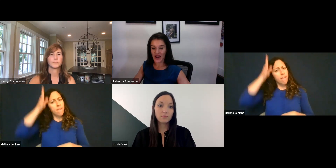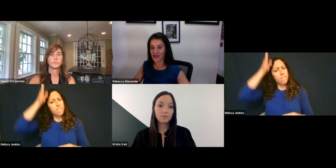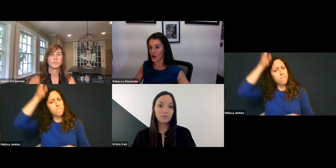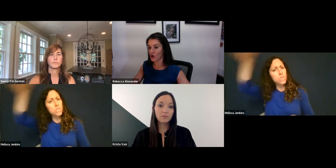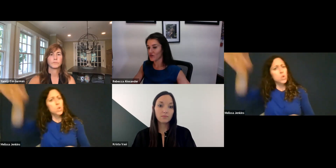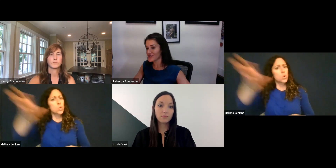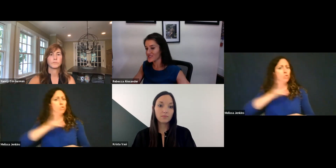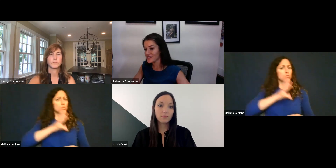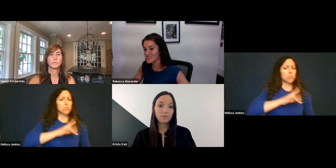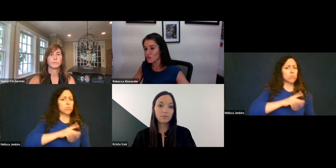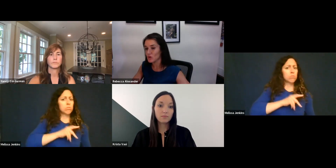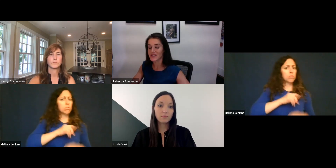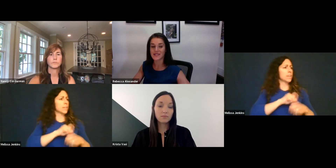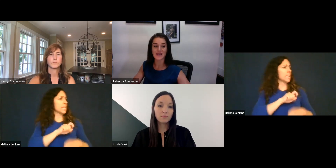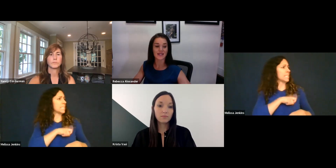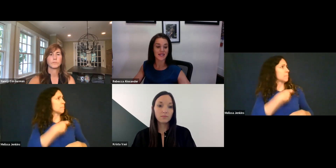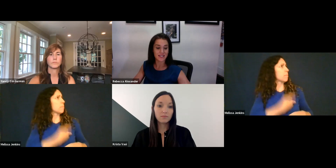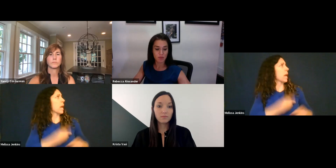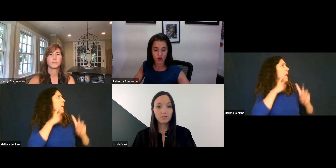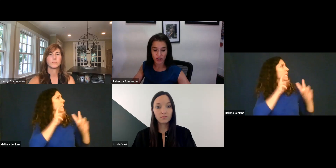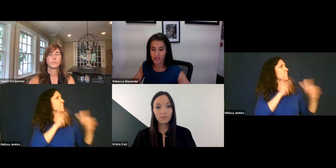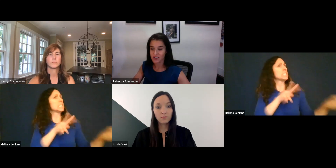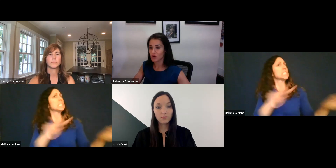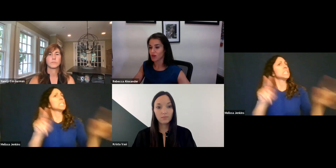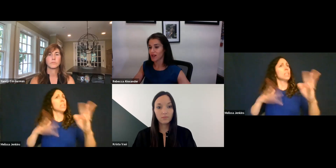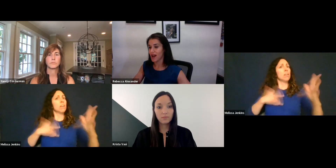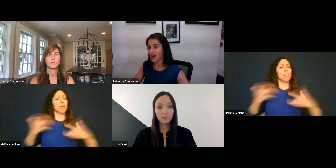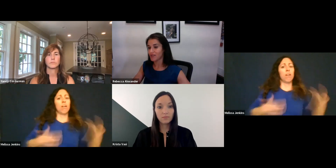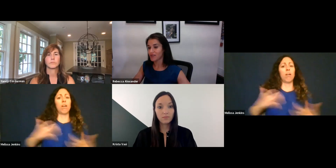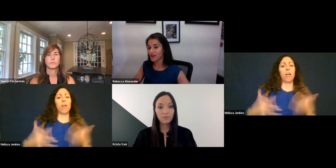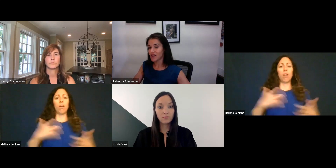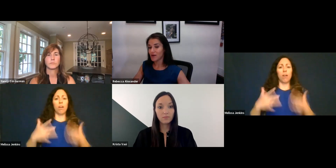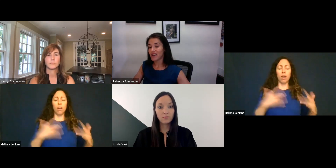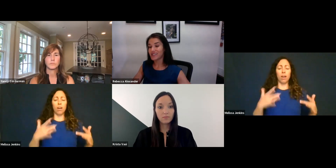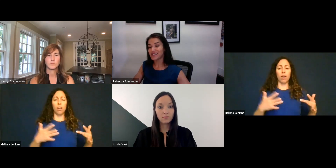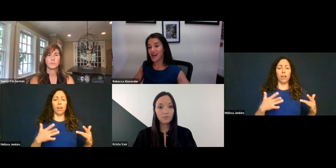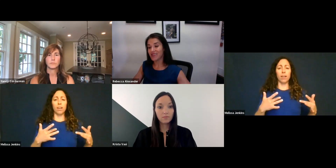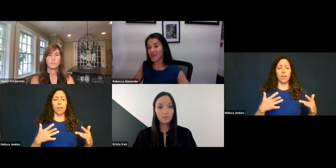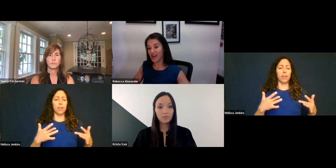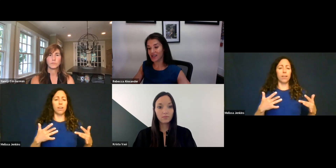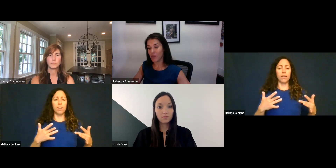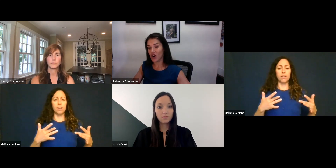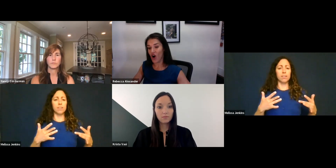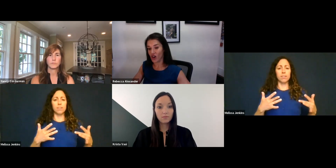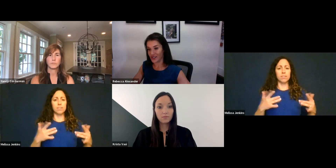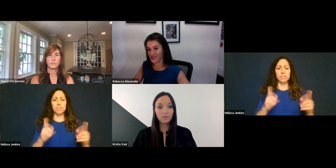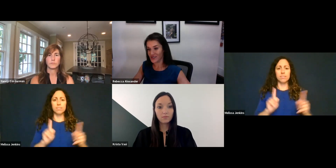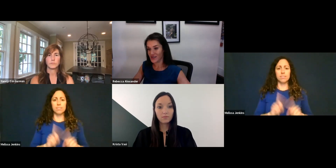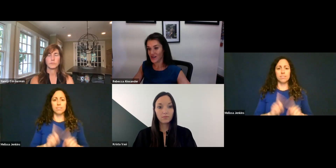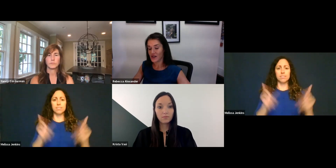and all of the sights they were going to see and the experiences they were going to have. But instead they ended up in Holland.